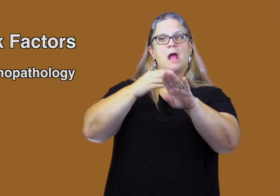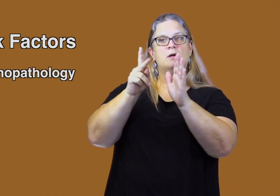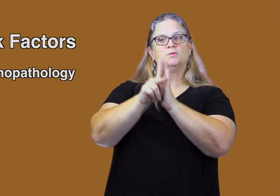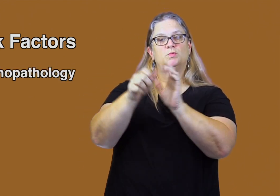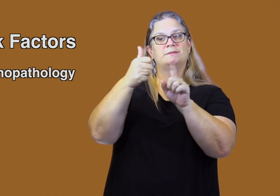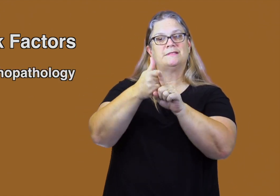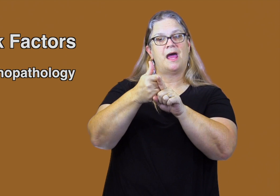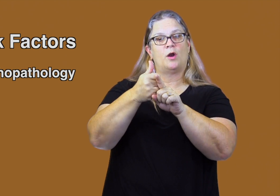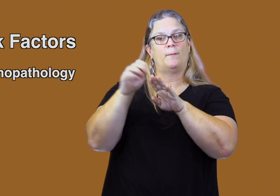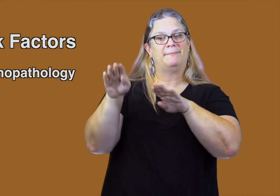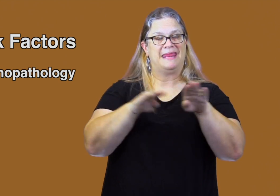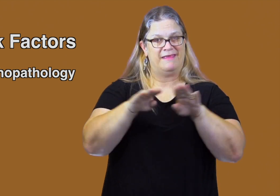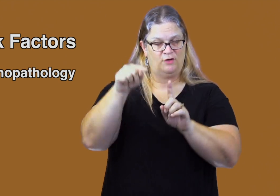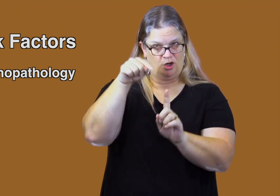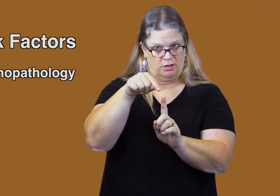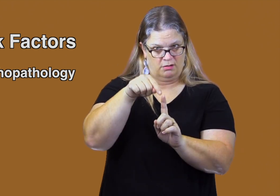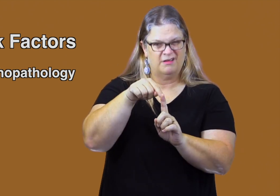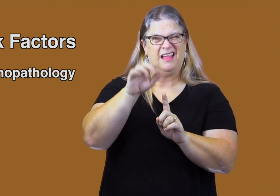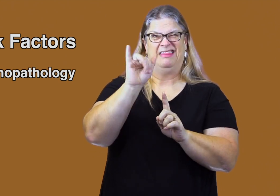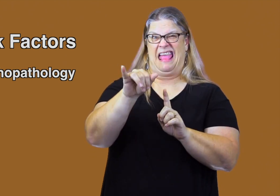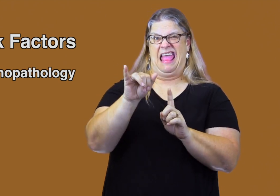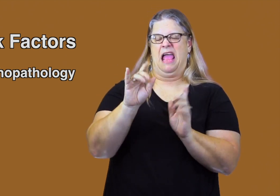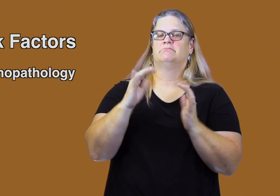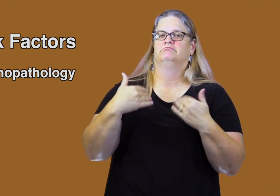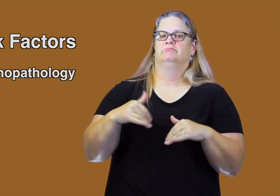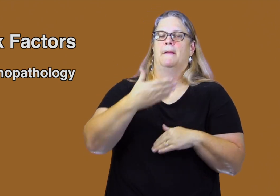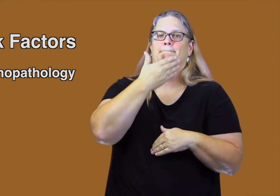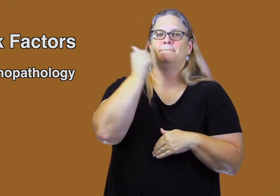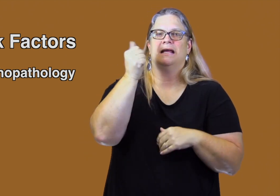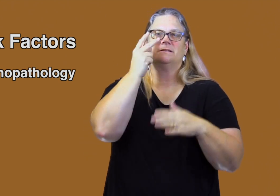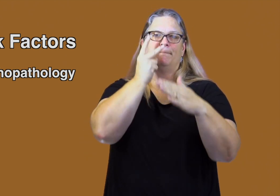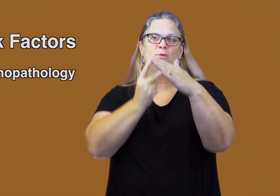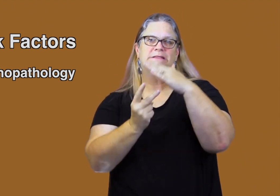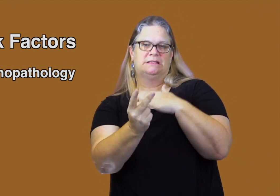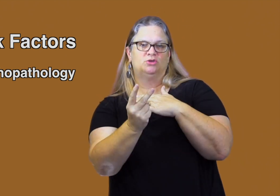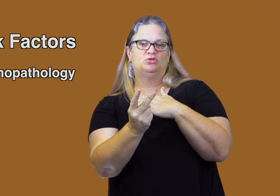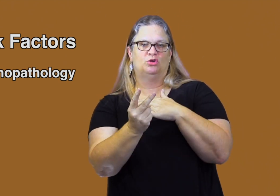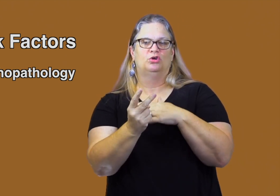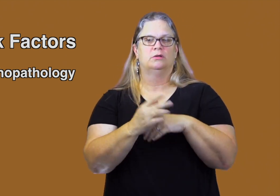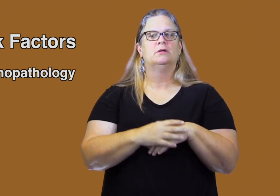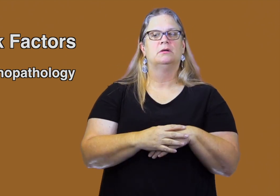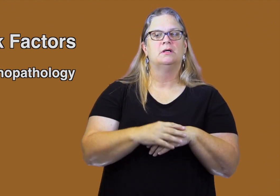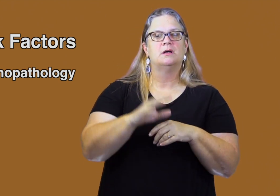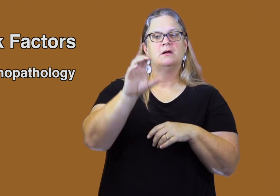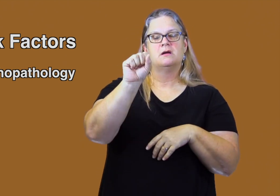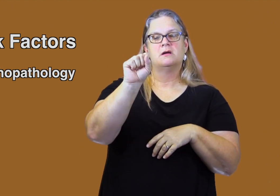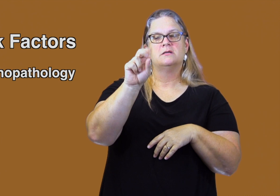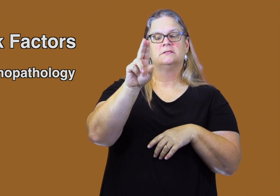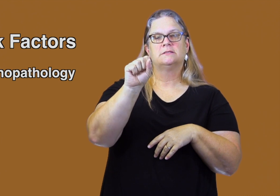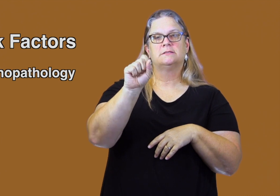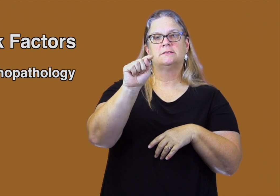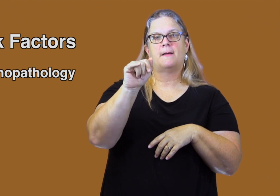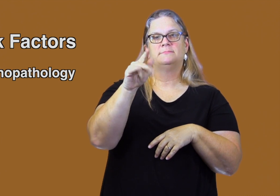Psychopathology, which is prior suicidal behavior, which is the best predictor.